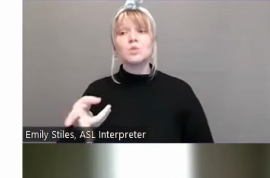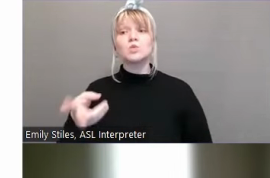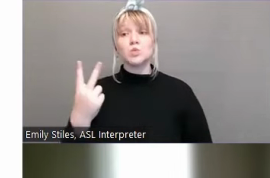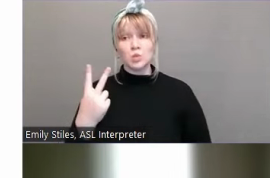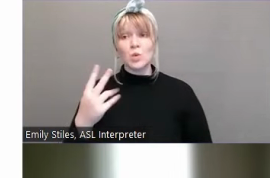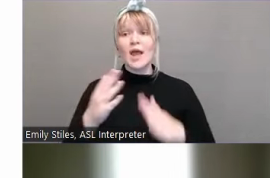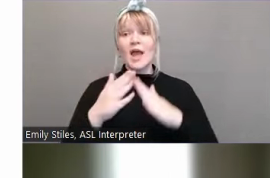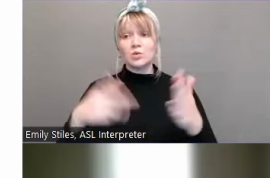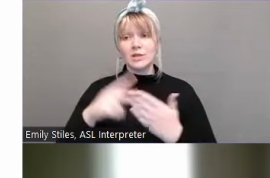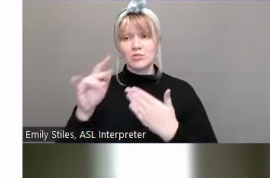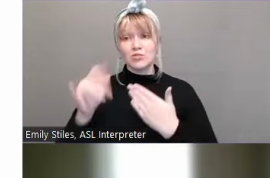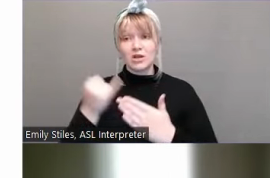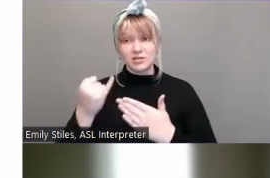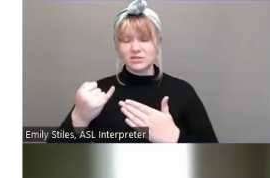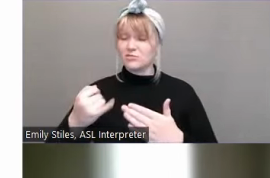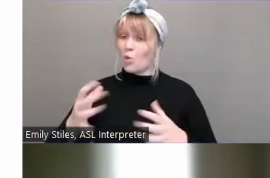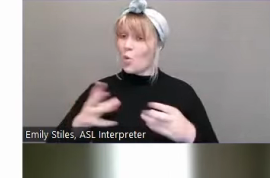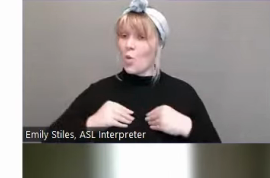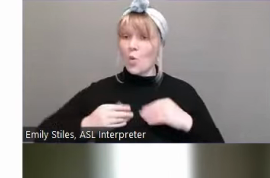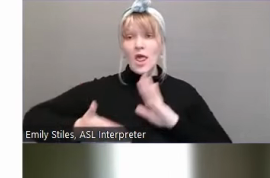that are independent and integrated in the community.